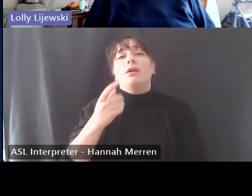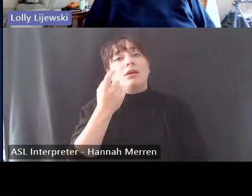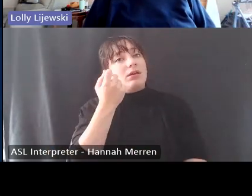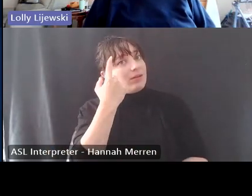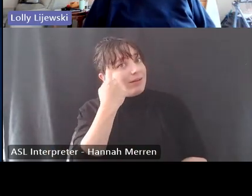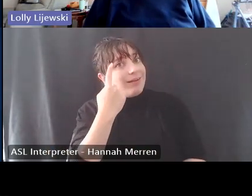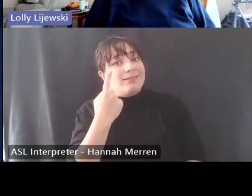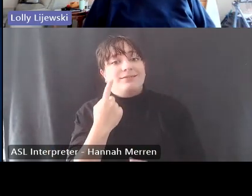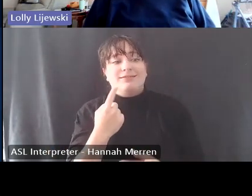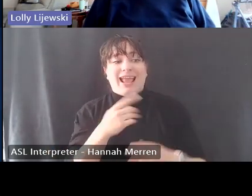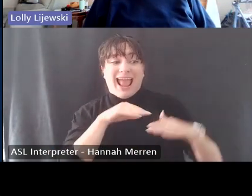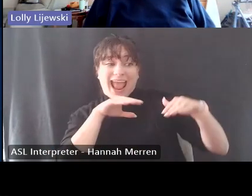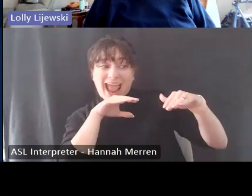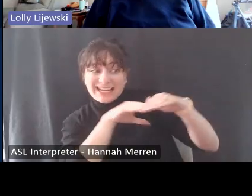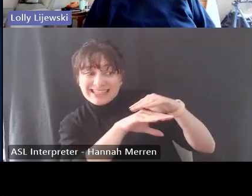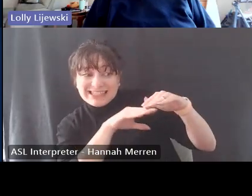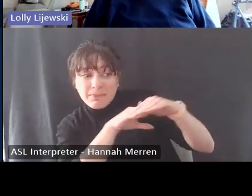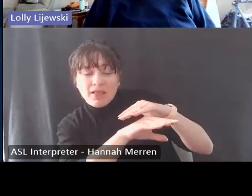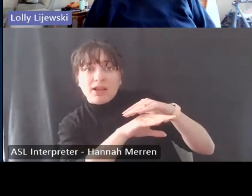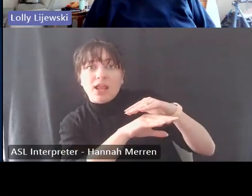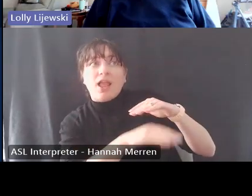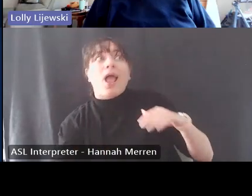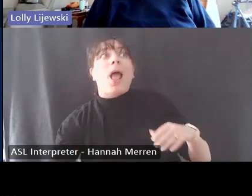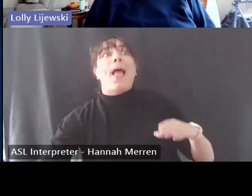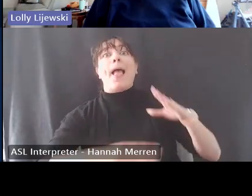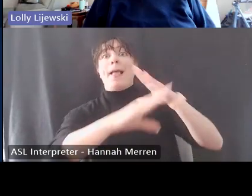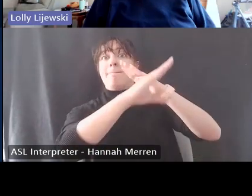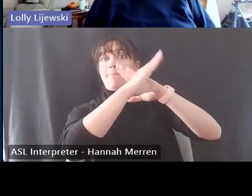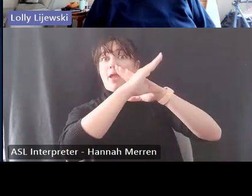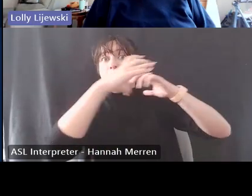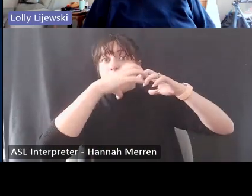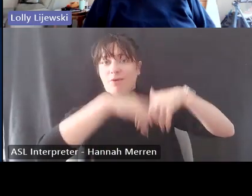to accessibility is often custom JavaScript in my case.